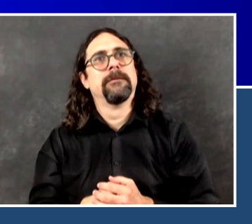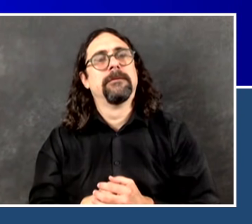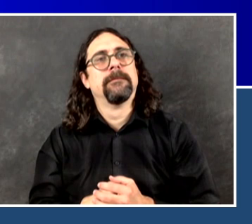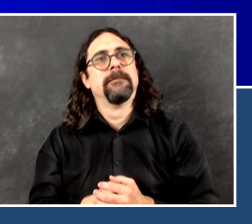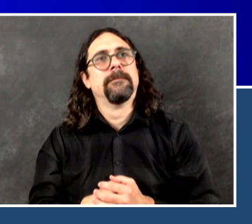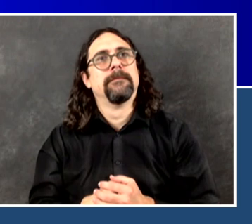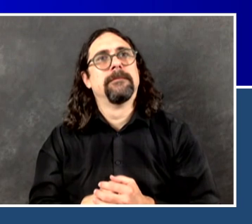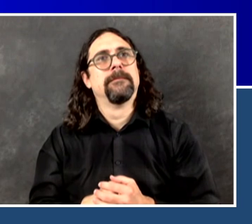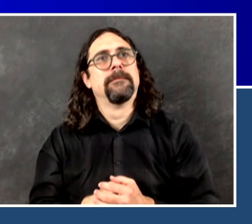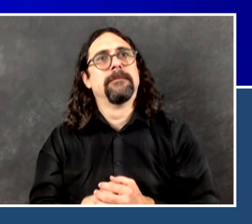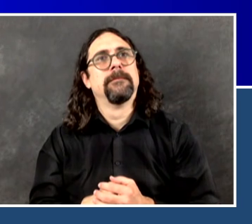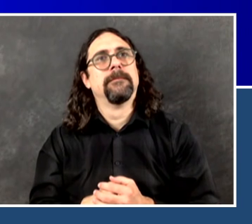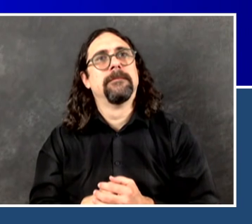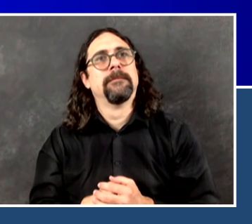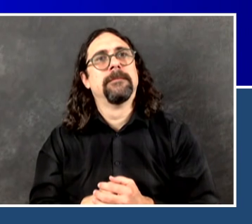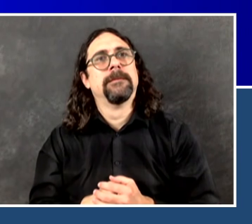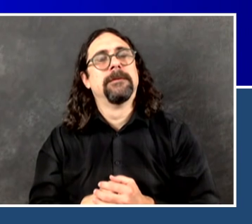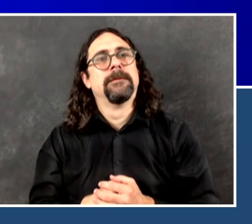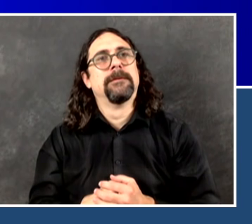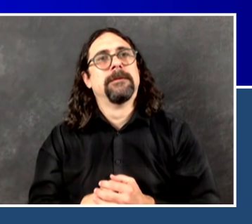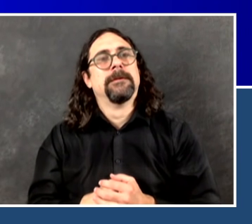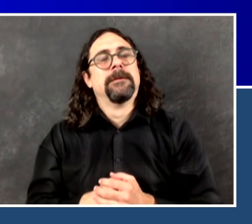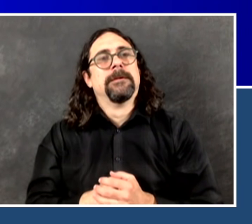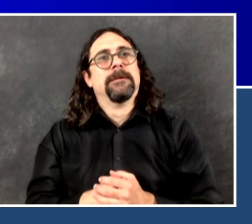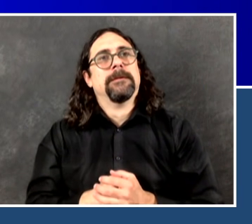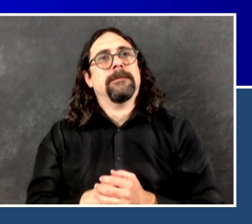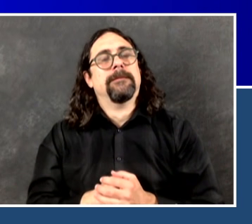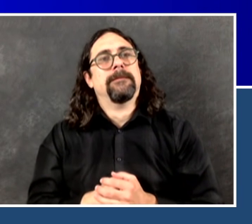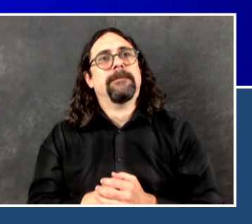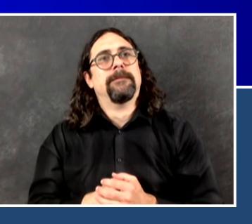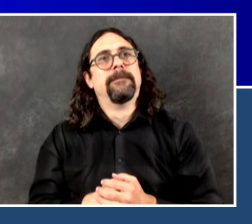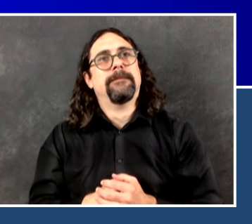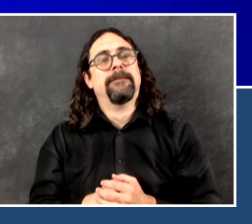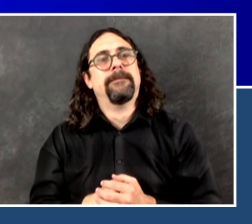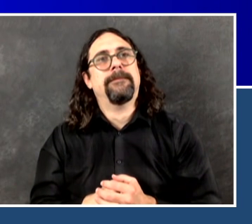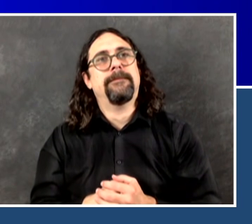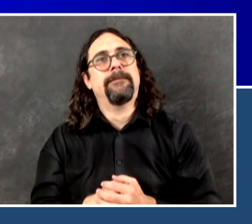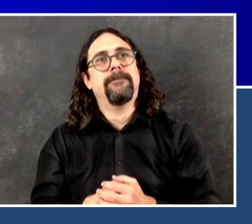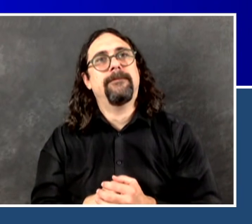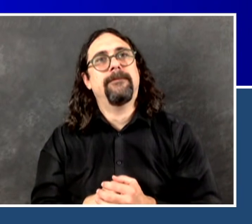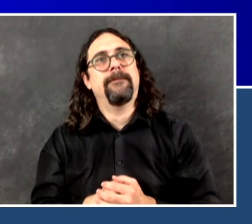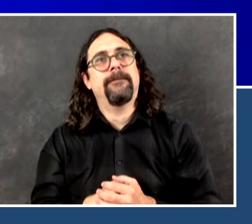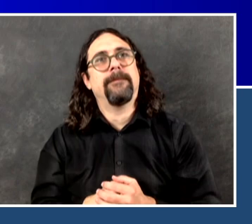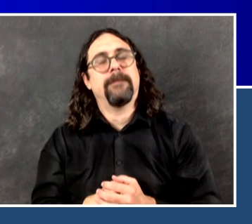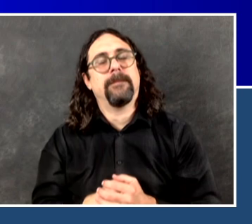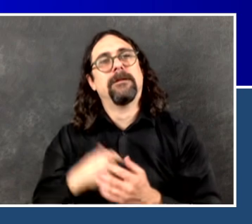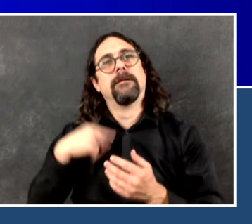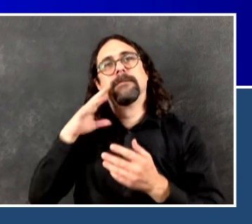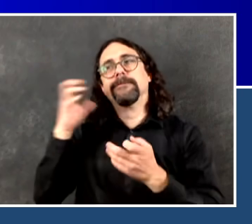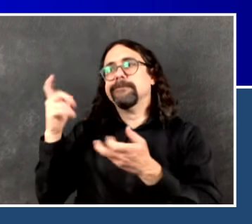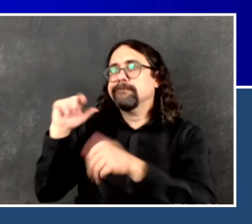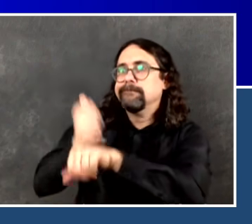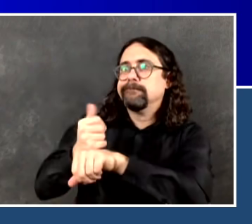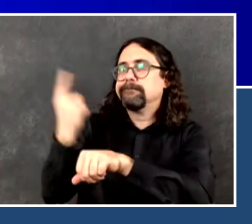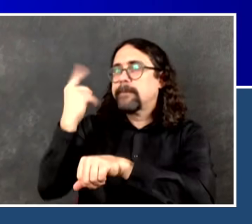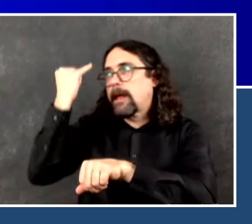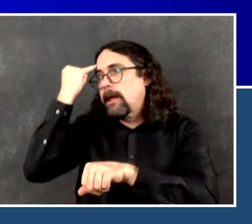GOING TO ASK THEM TO, IN ADDITION TO EITHR RYVE BUSY DAY JOBS, TAKE SOME TIME TO